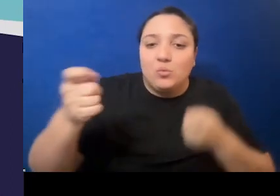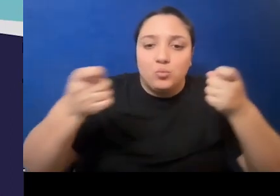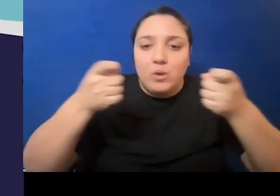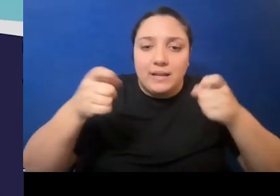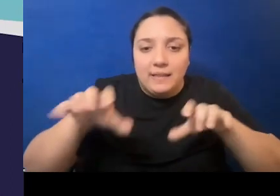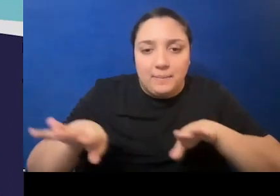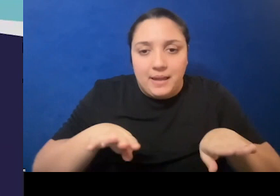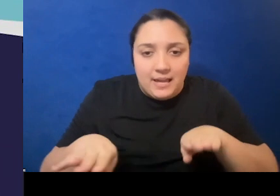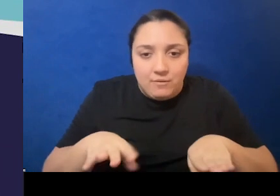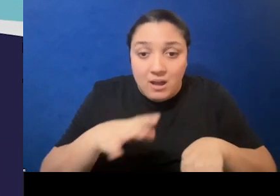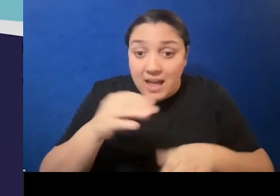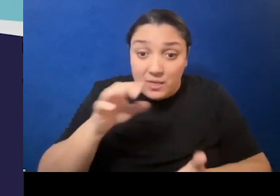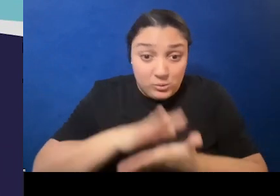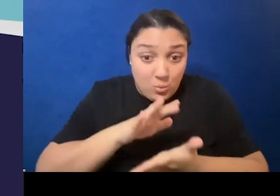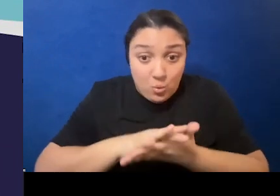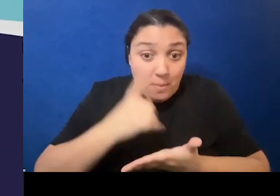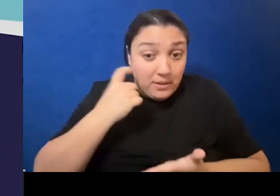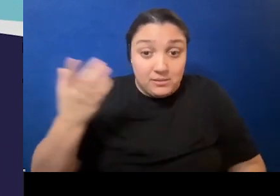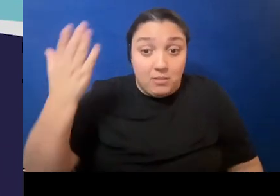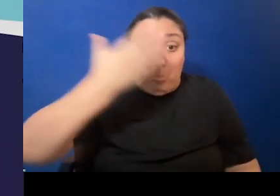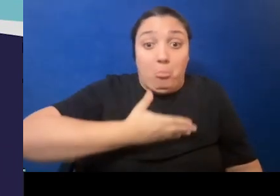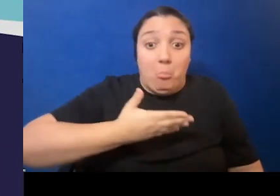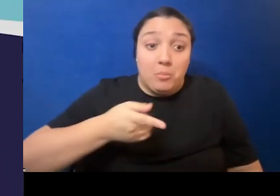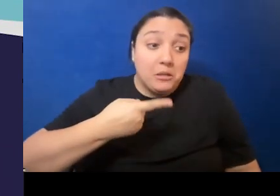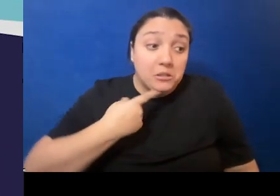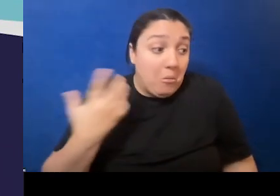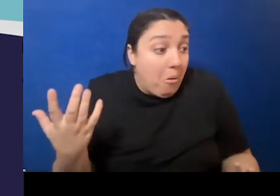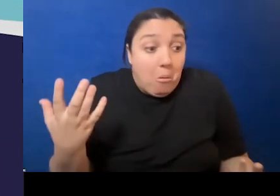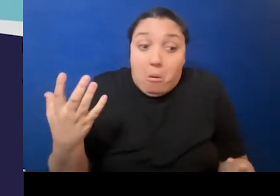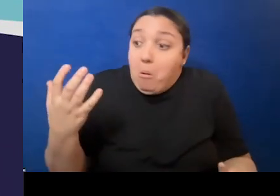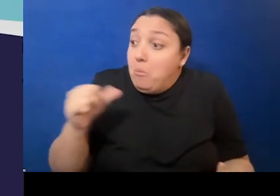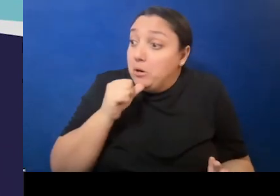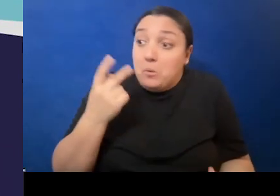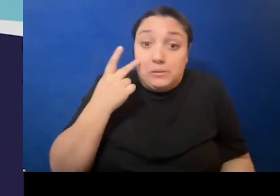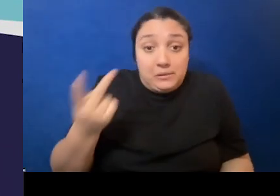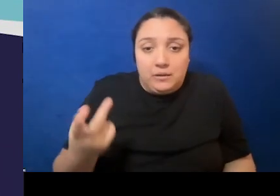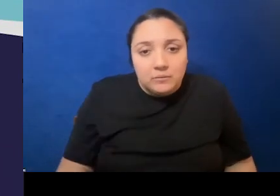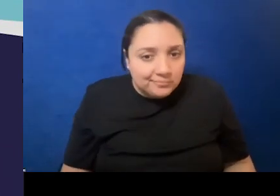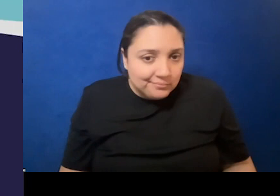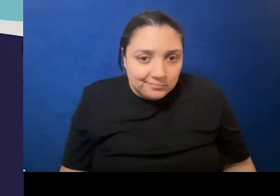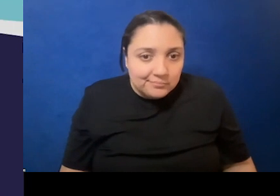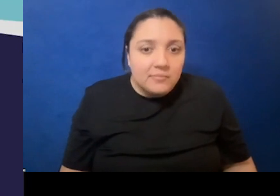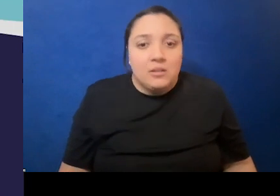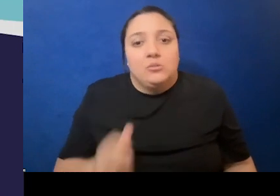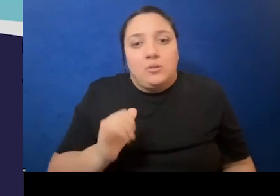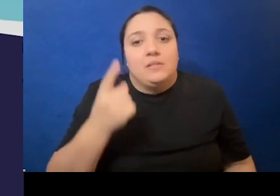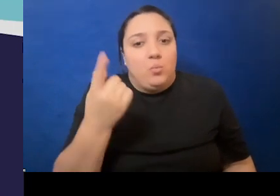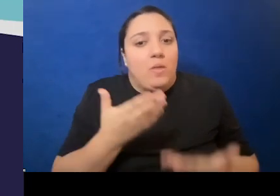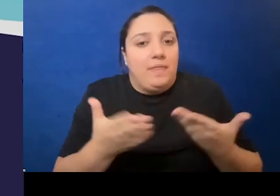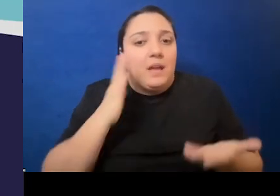DISREGULATED BEHAVIORS. THE SCHOOL, YOU KNOW, BECAUSE THEY DON'T SEE IT, WELL WE DON'T SEE THIS.